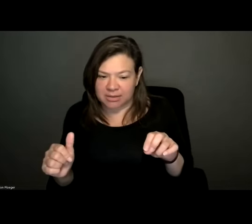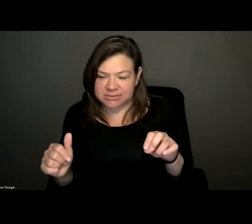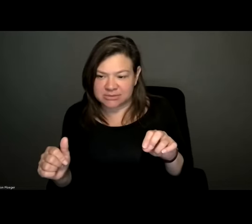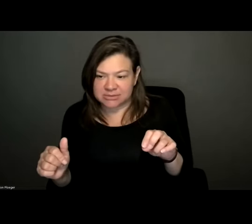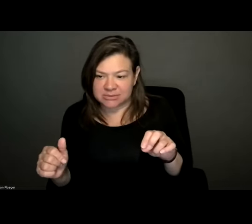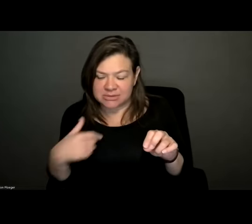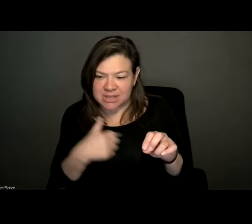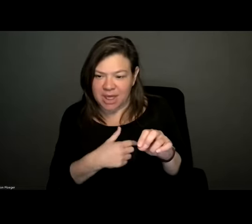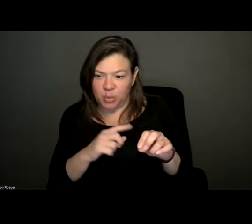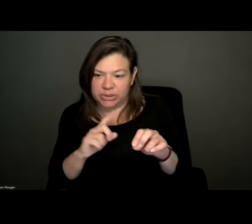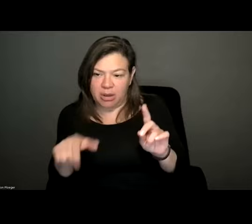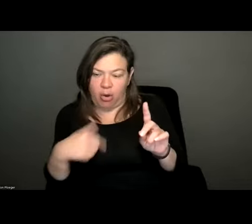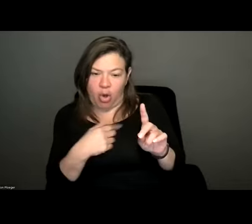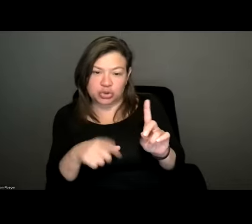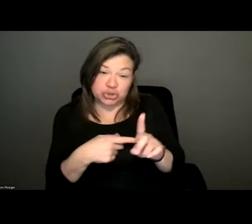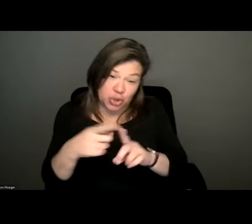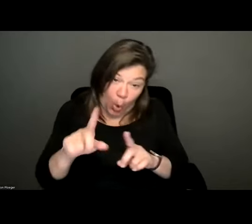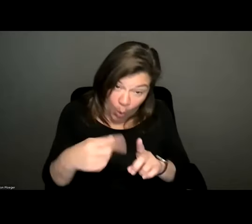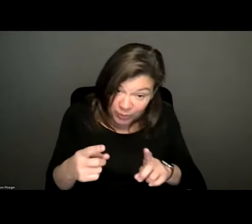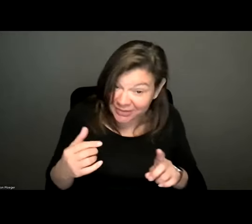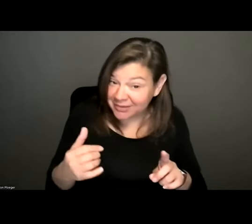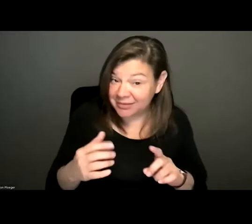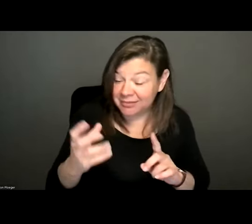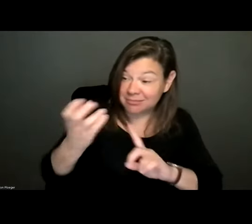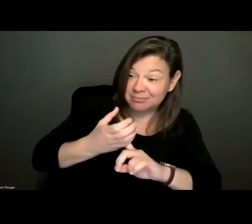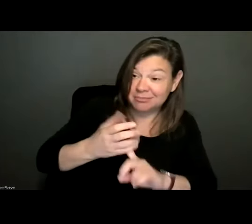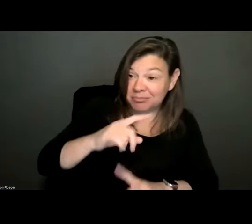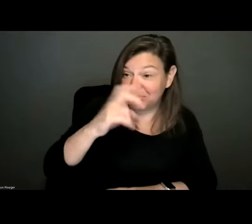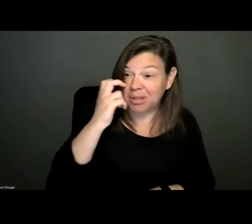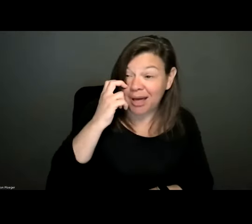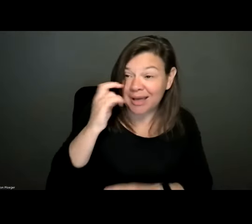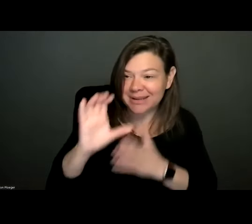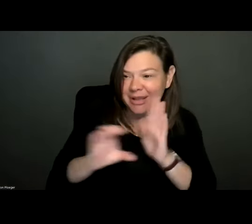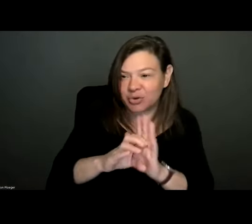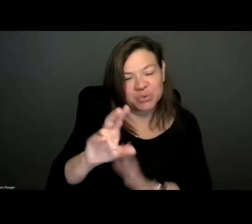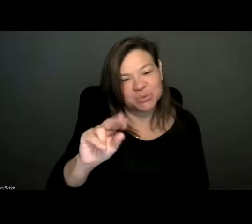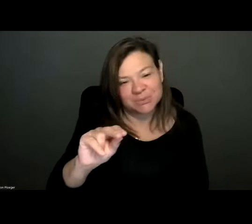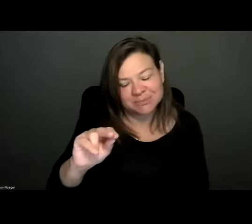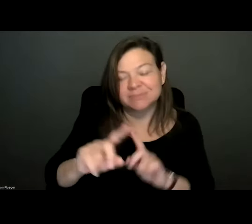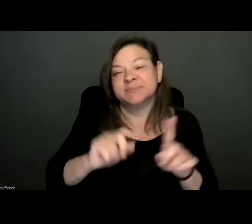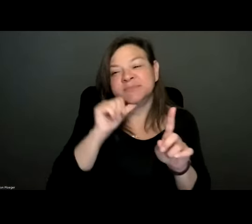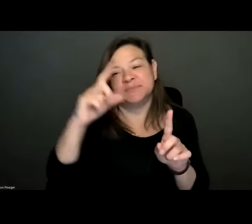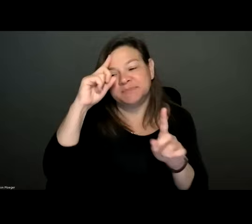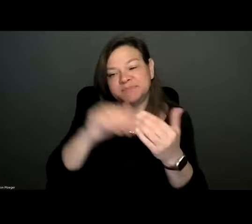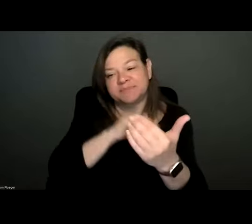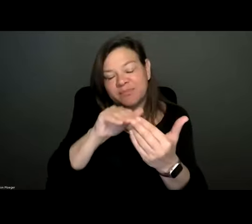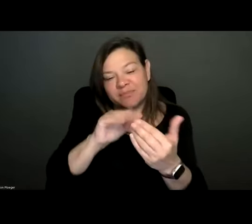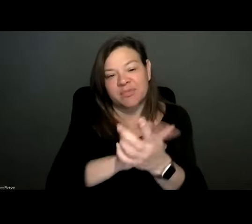and only should play blind characters, but, you know, I don't think that it's fair or right for me to sit there and say,